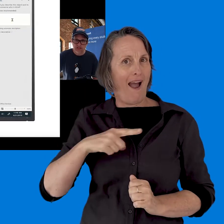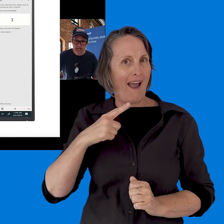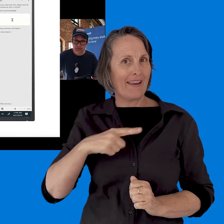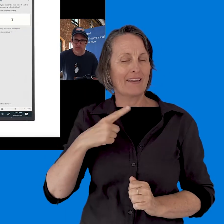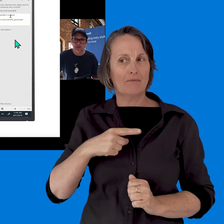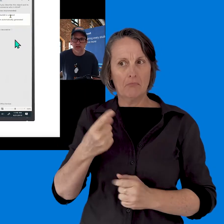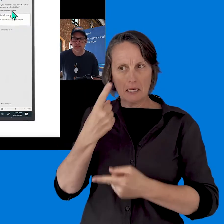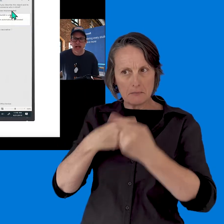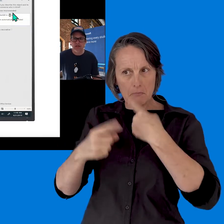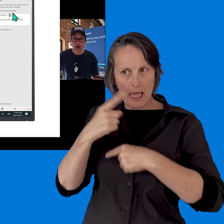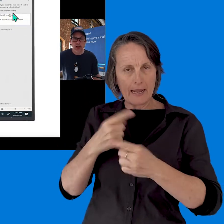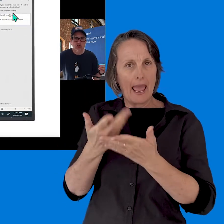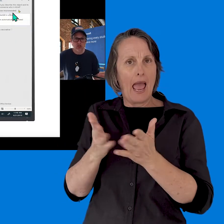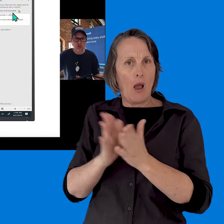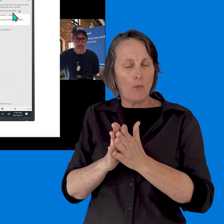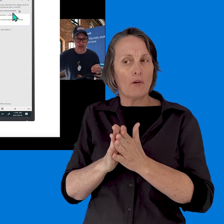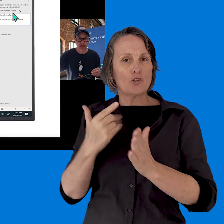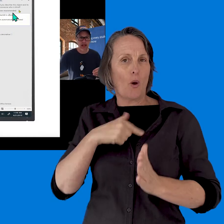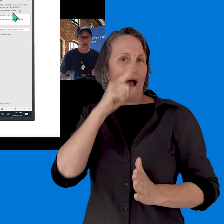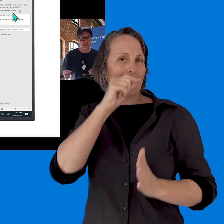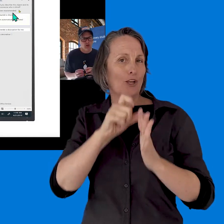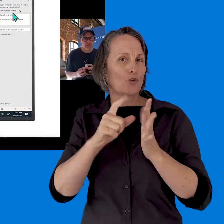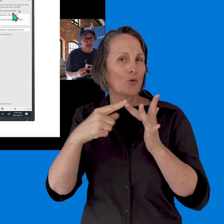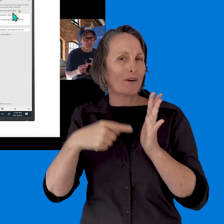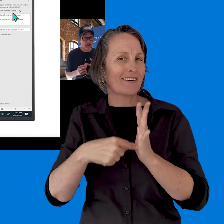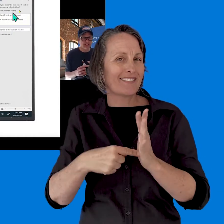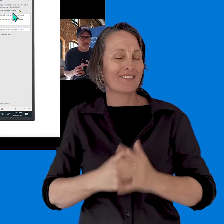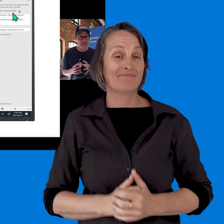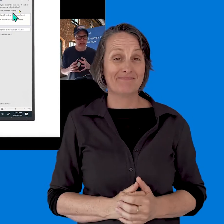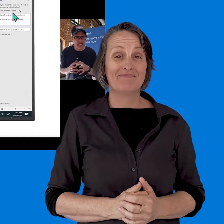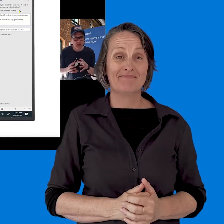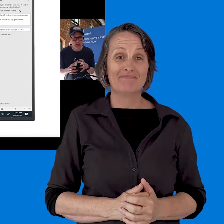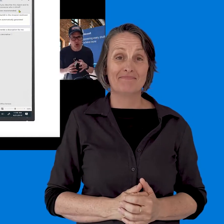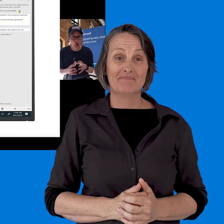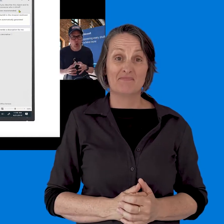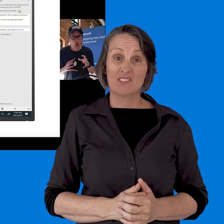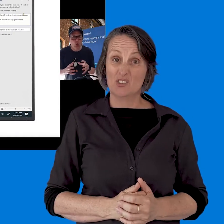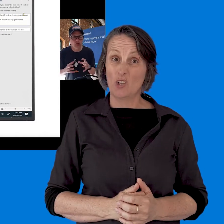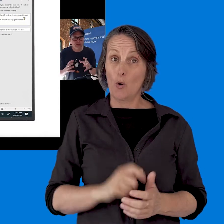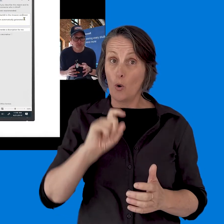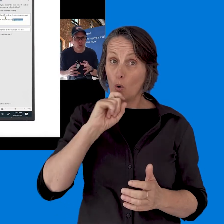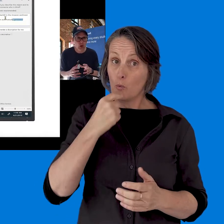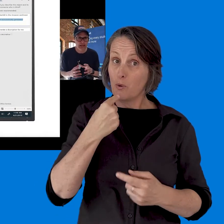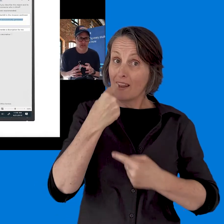the steps to fix it, and then I can do it in there. So it's gonna basically let you know all the different ways